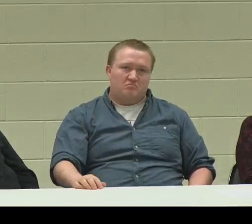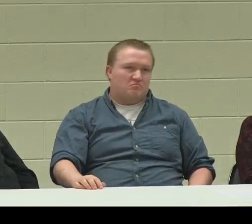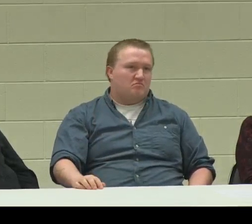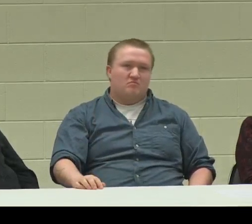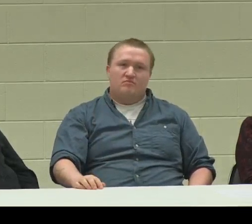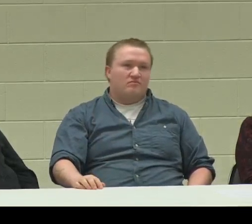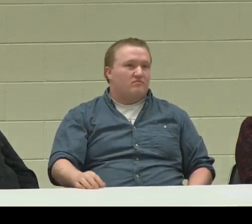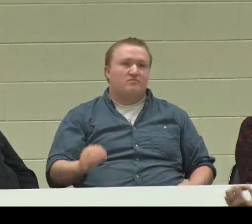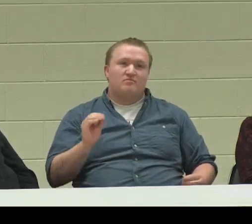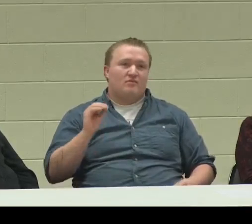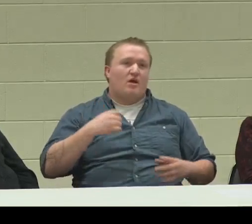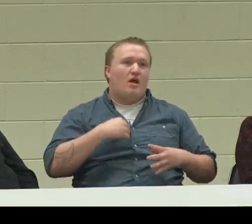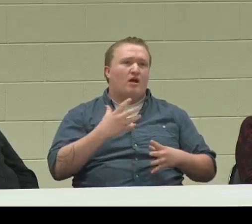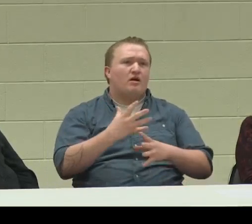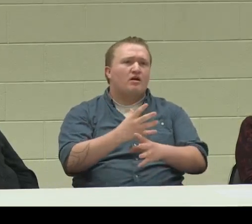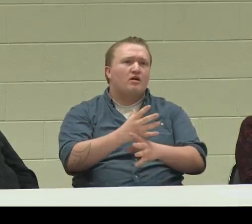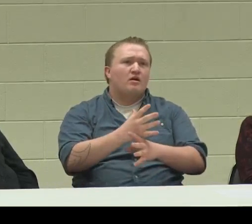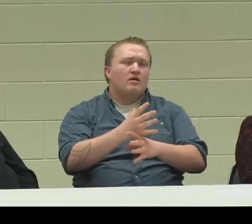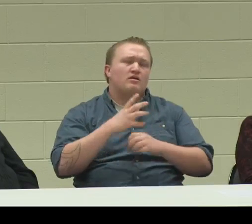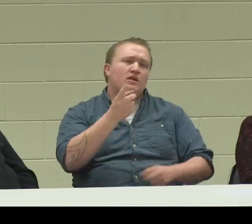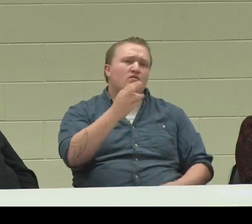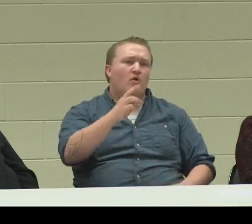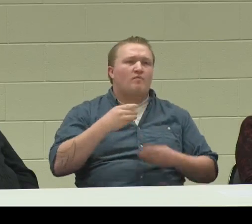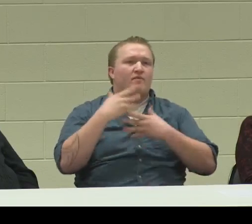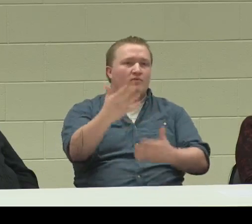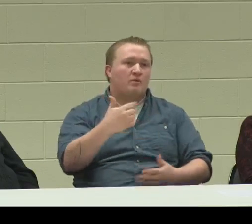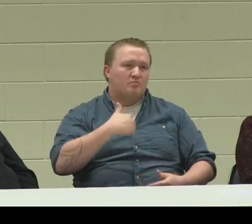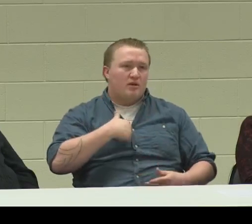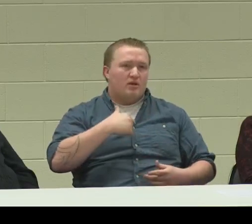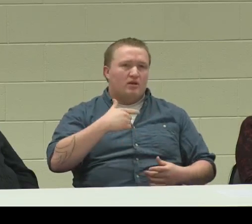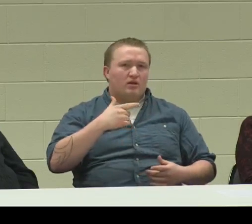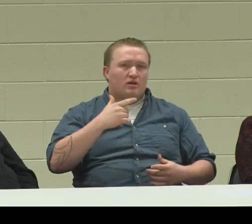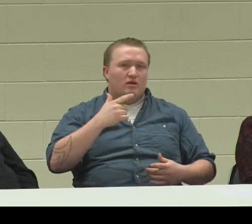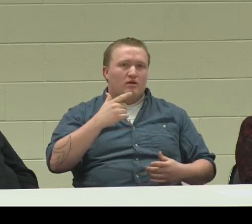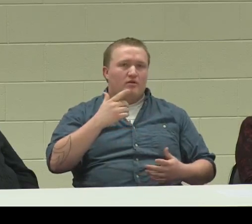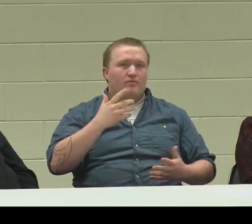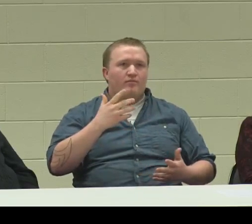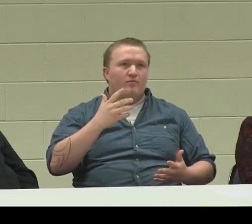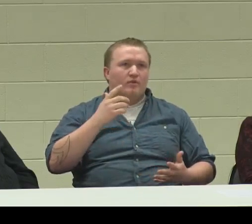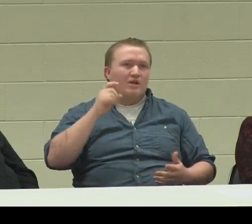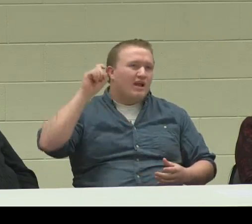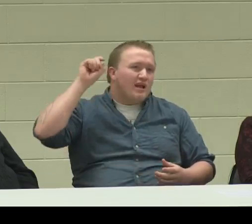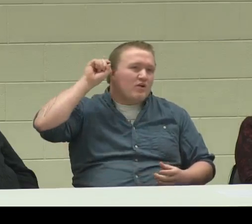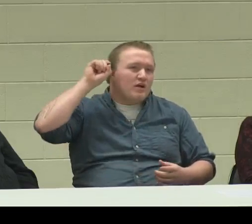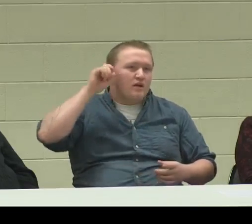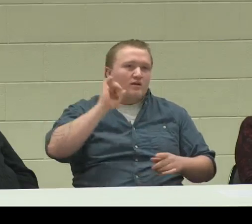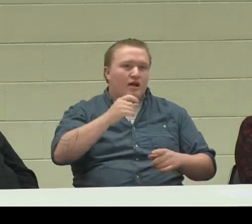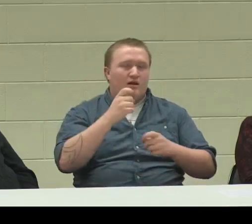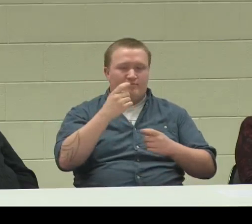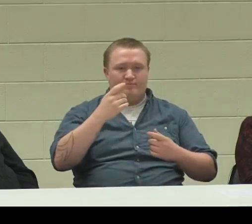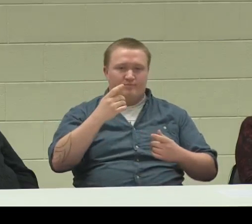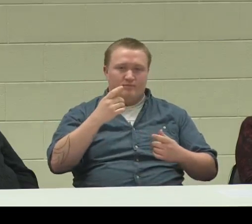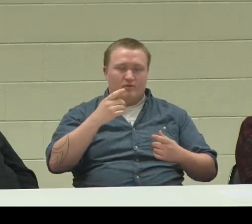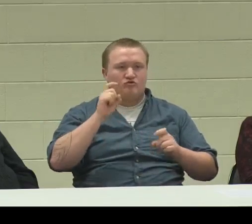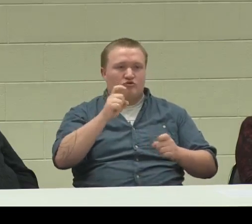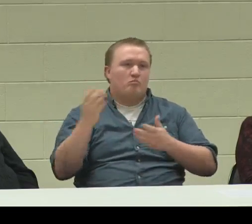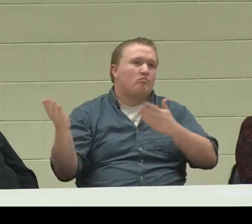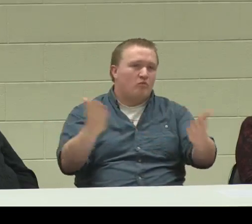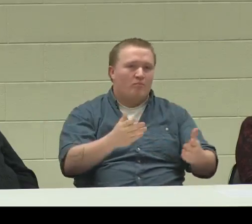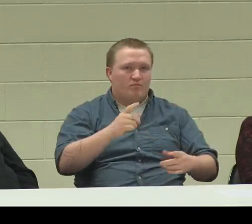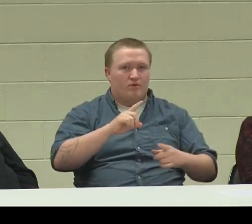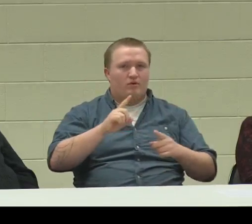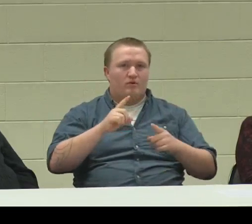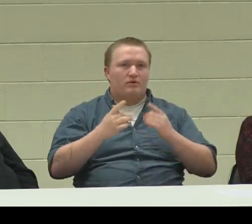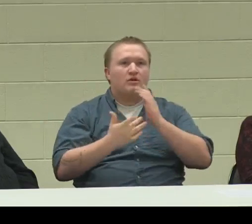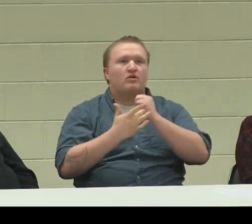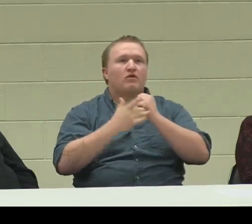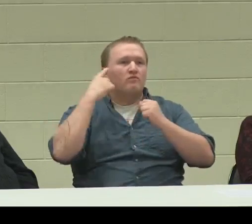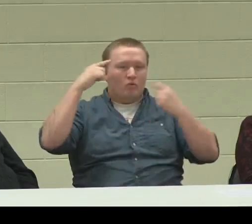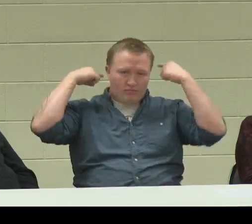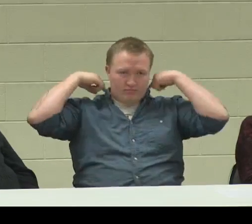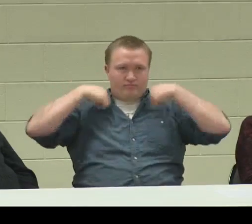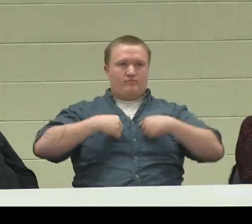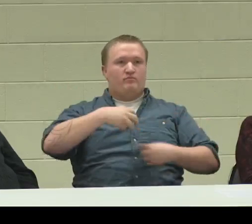No. DVR did provide me with hearing aids